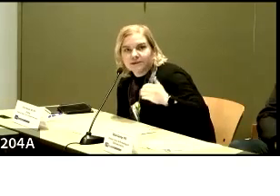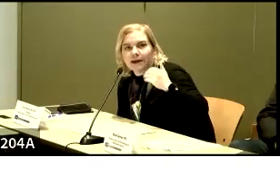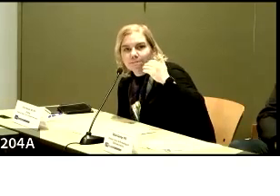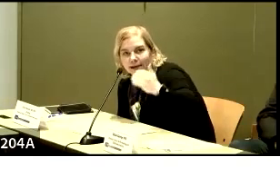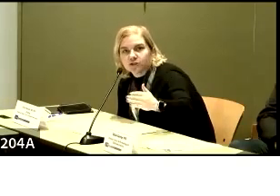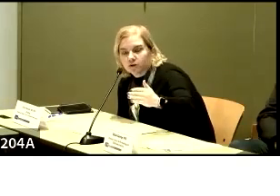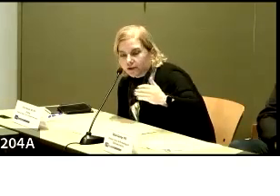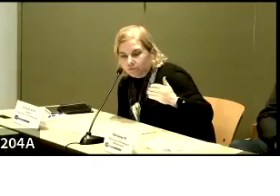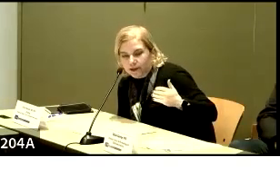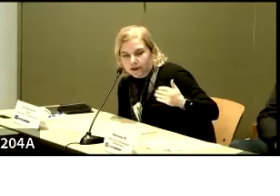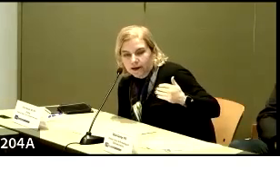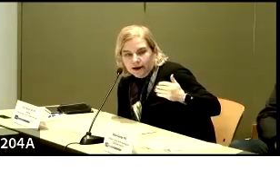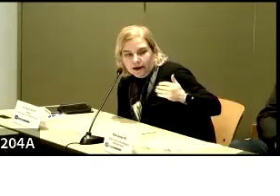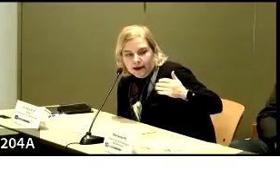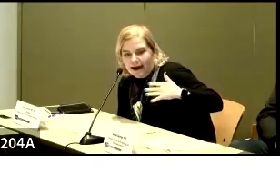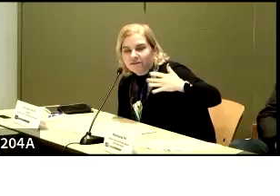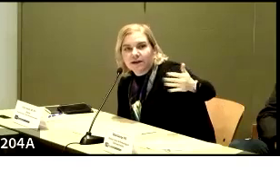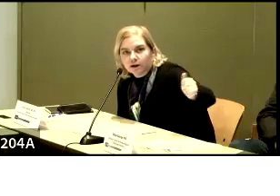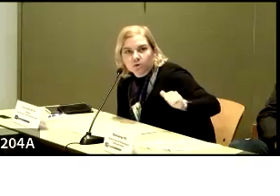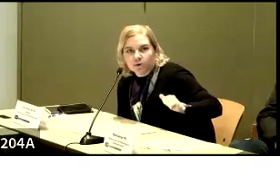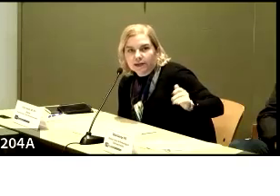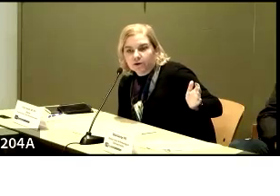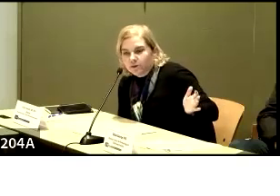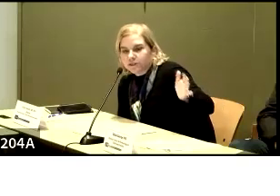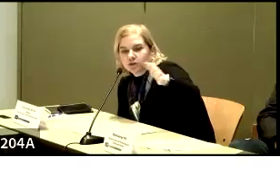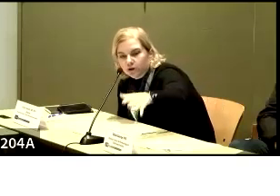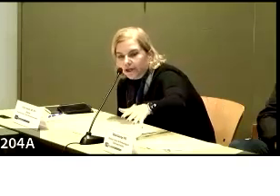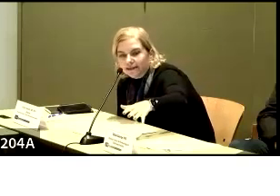To, like, make sure that we have a care coordinator who is ensuring